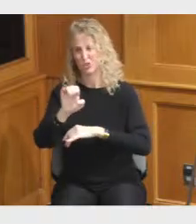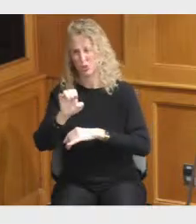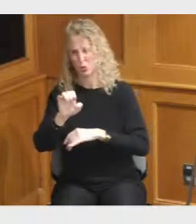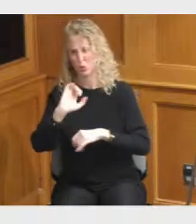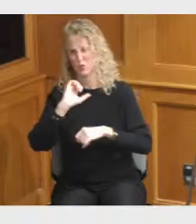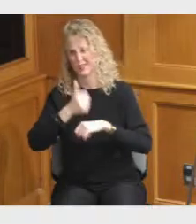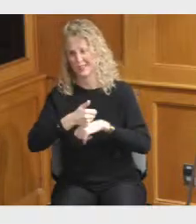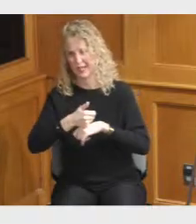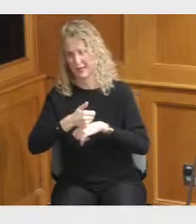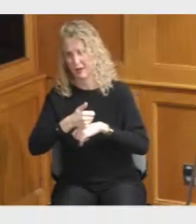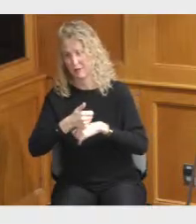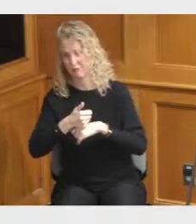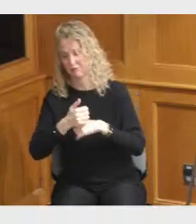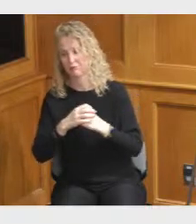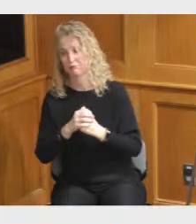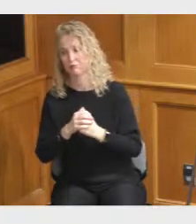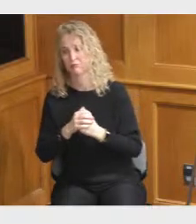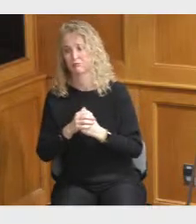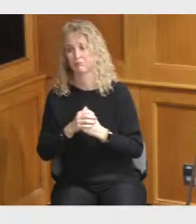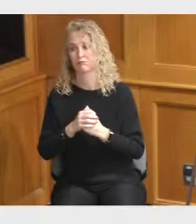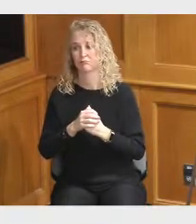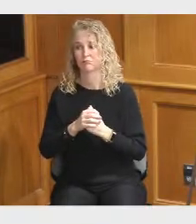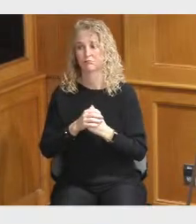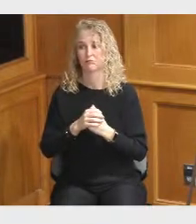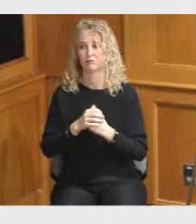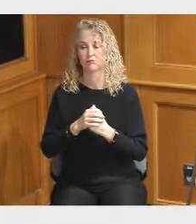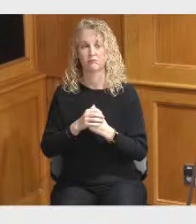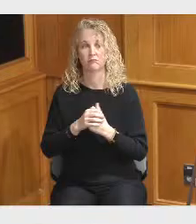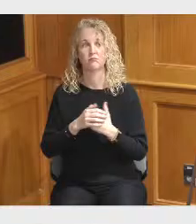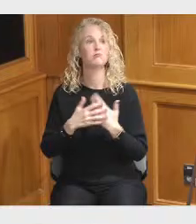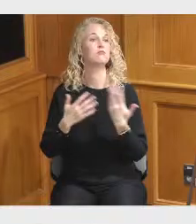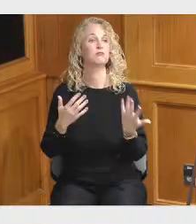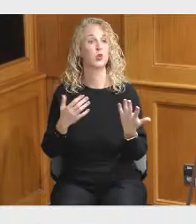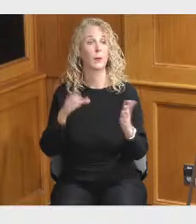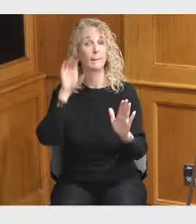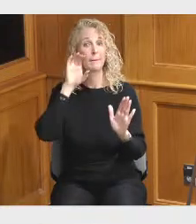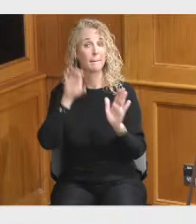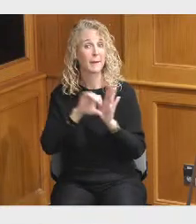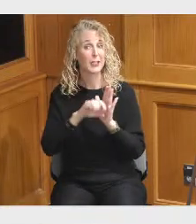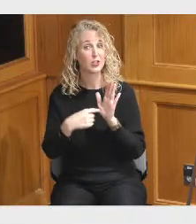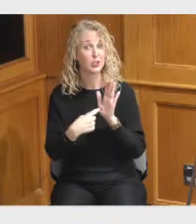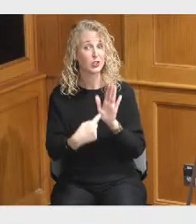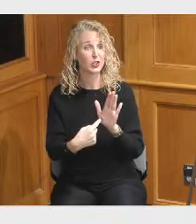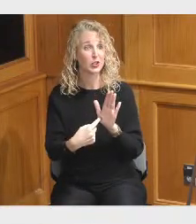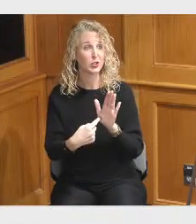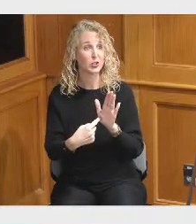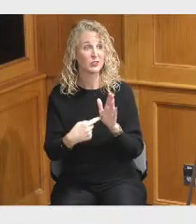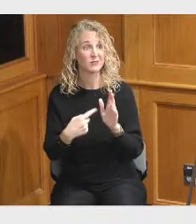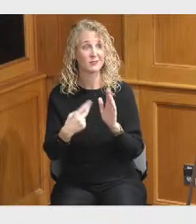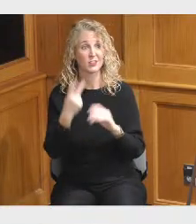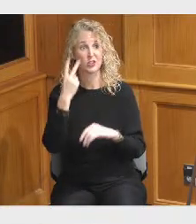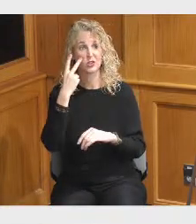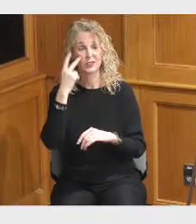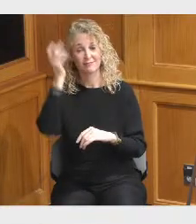big push to complete some progress photos we have we have the dumpster and storage area on the left